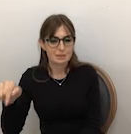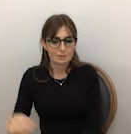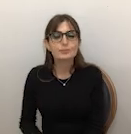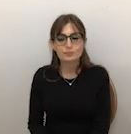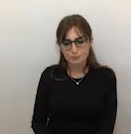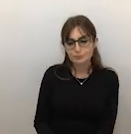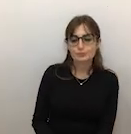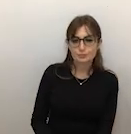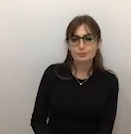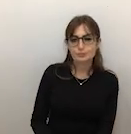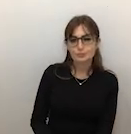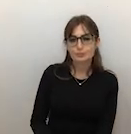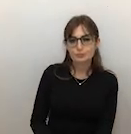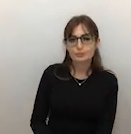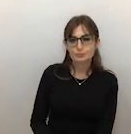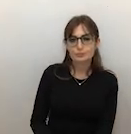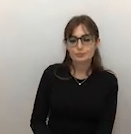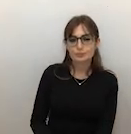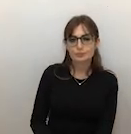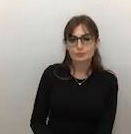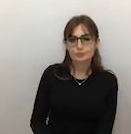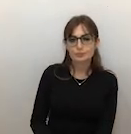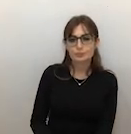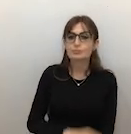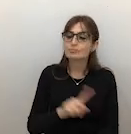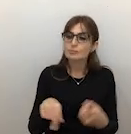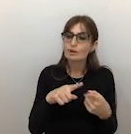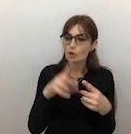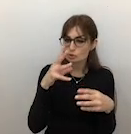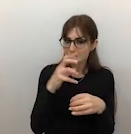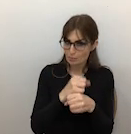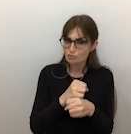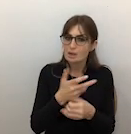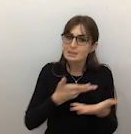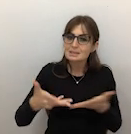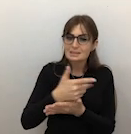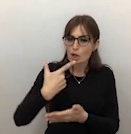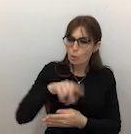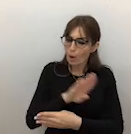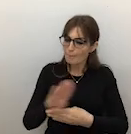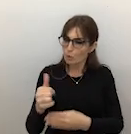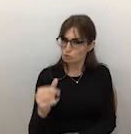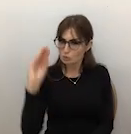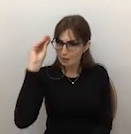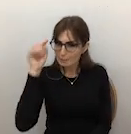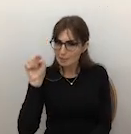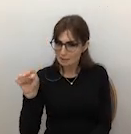To summarise the key learnings from this part of the series. First, we discussed why boards use committees,